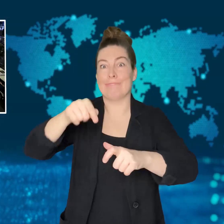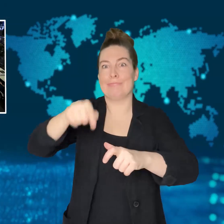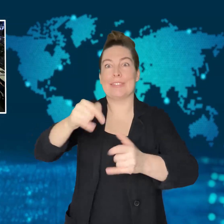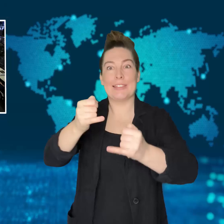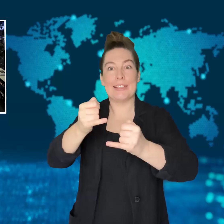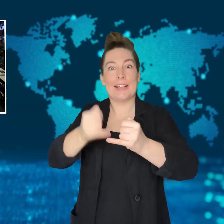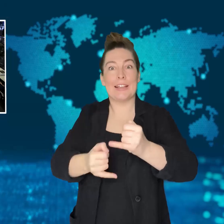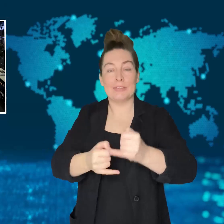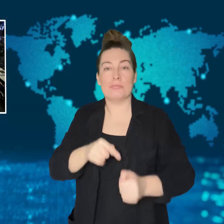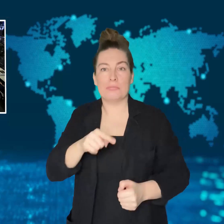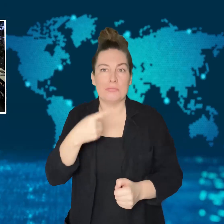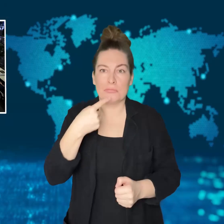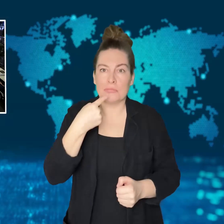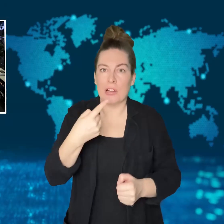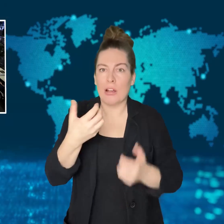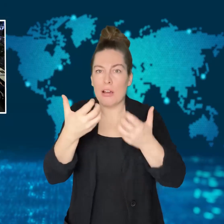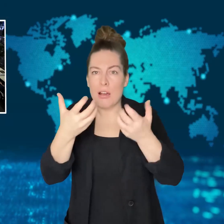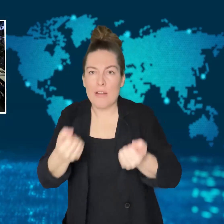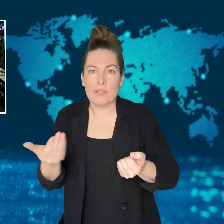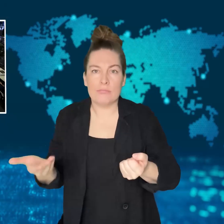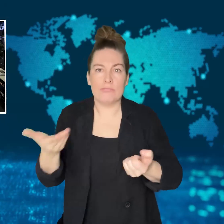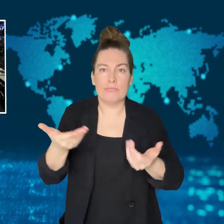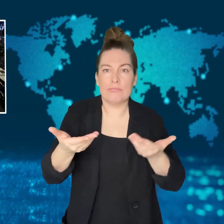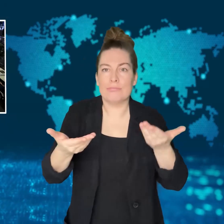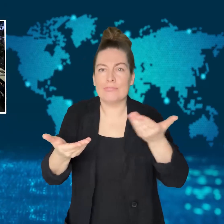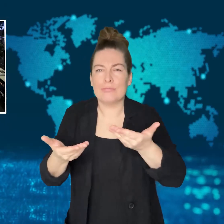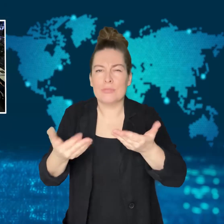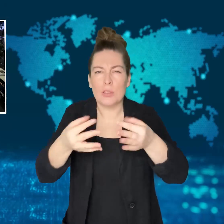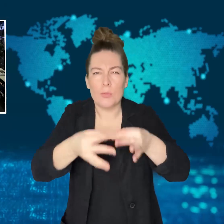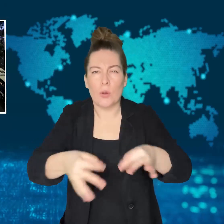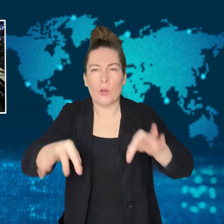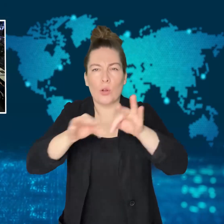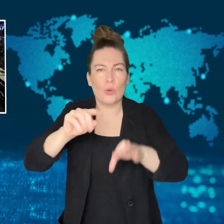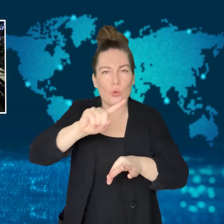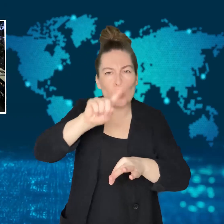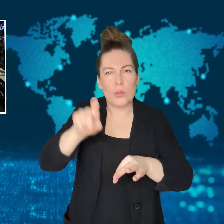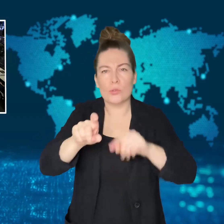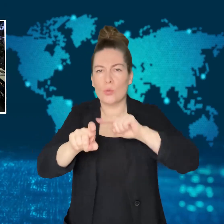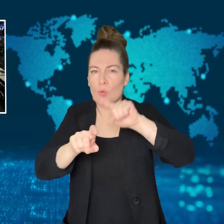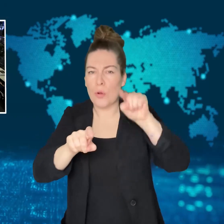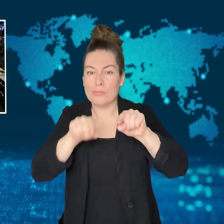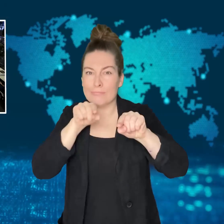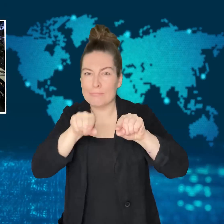and that a possible deal has been drafted.